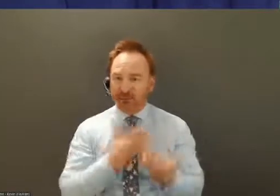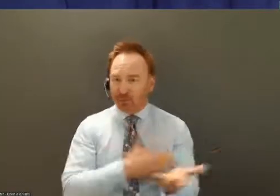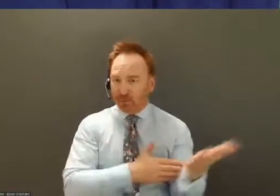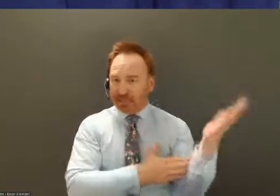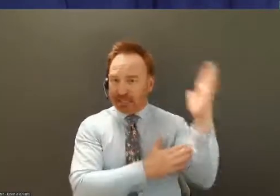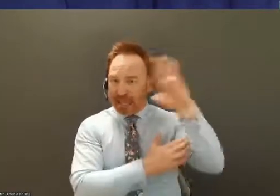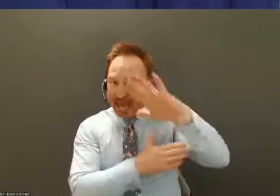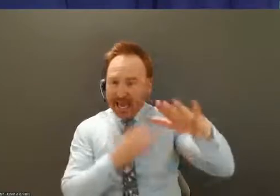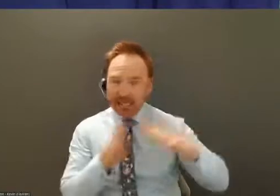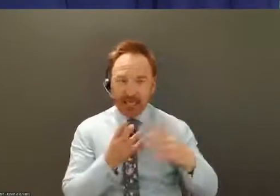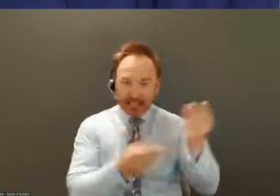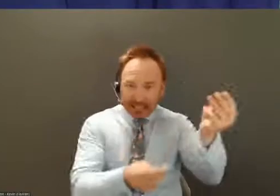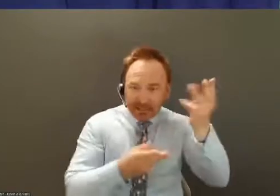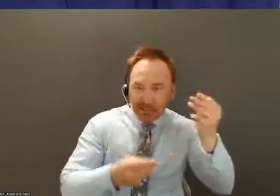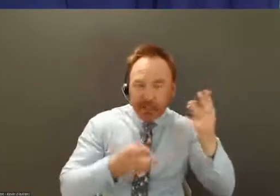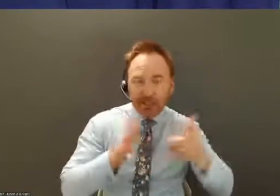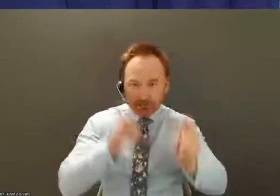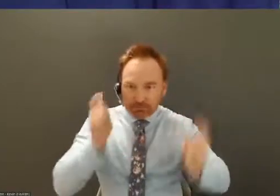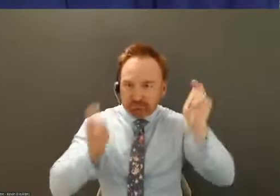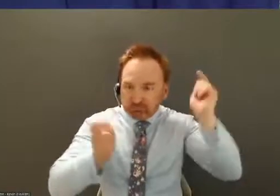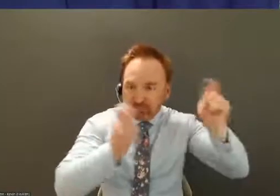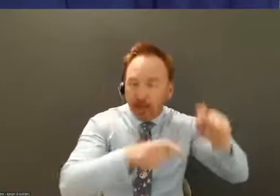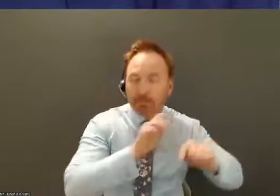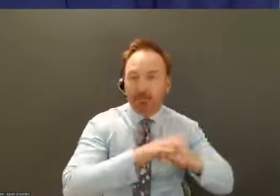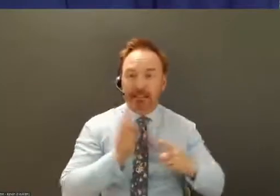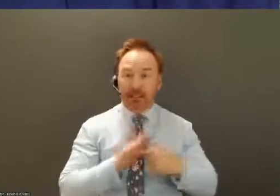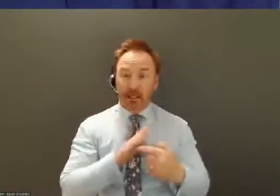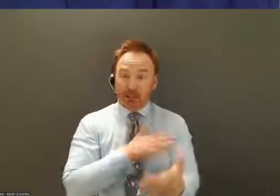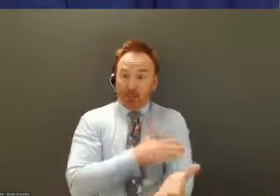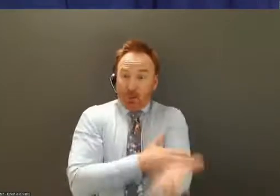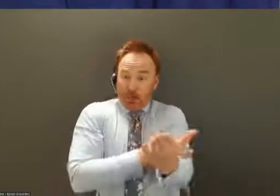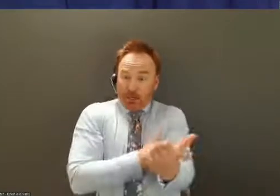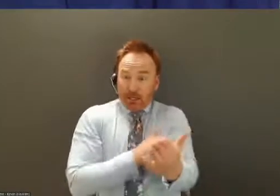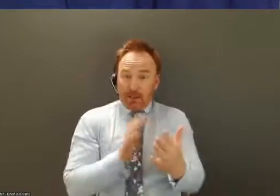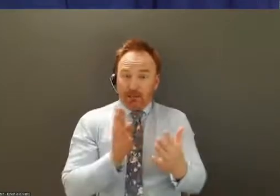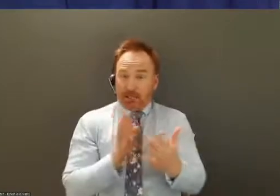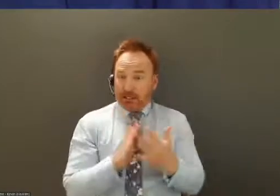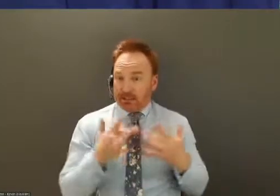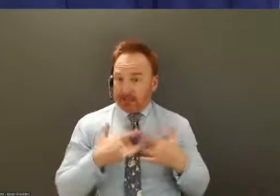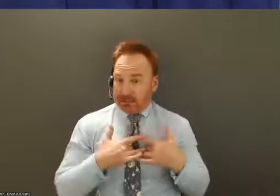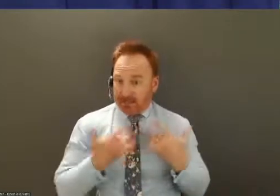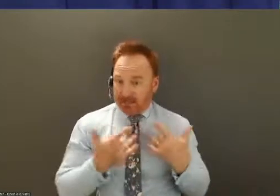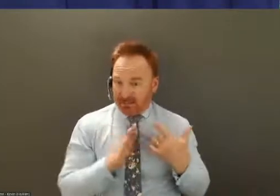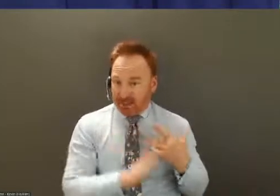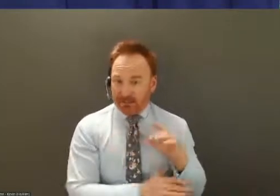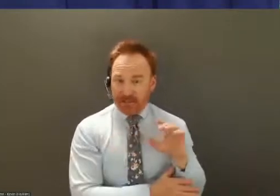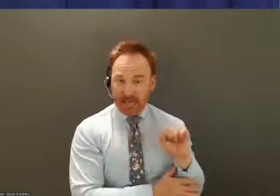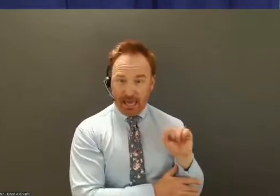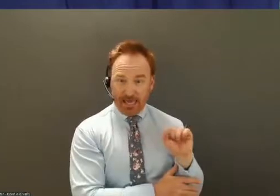It's okay to ask for help. We've all said these things before.